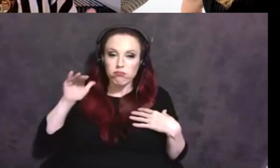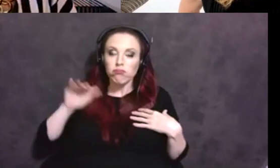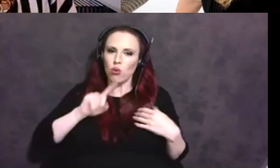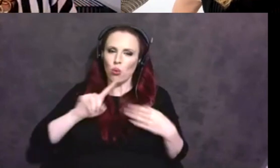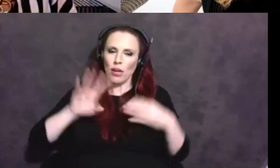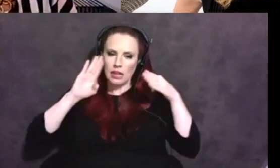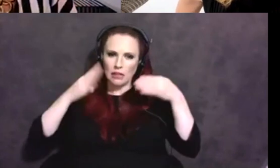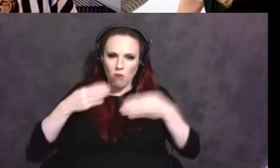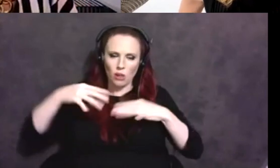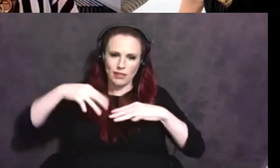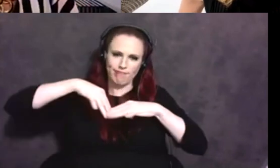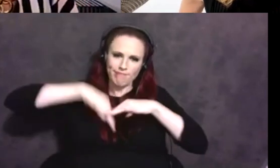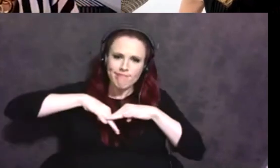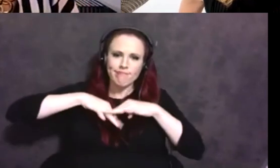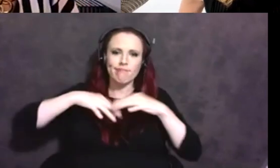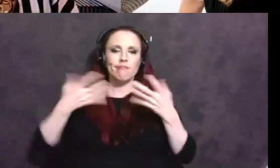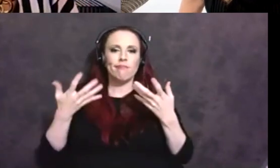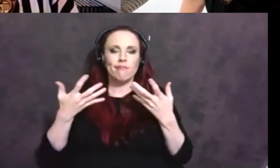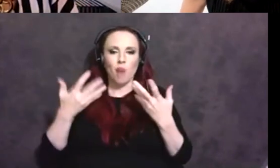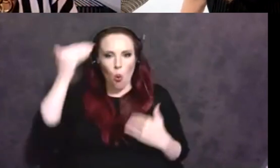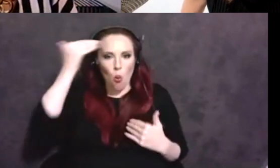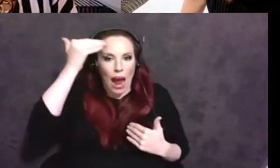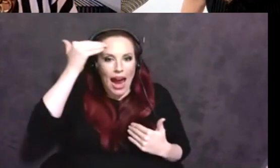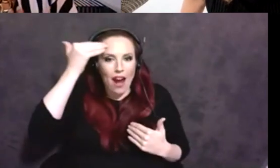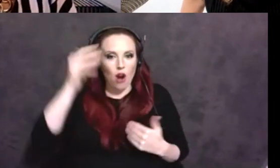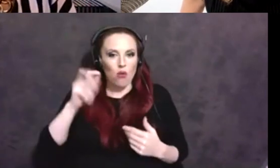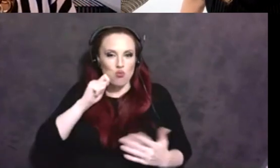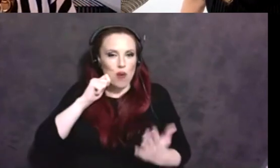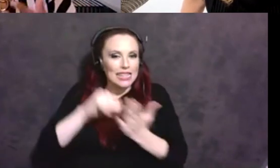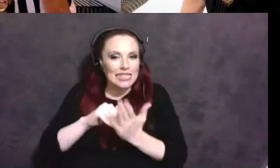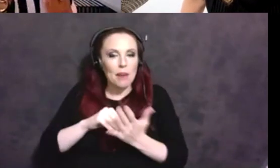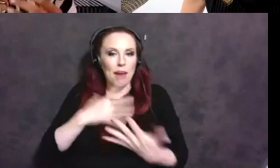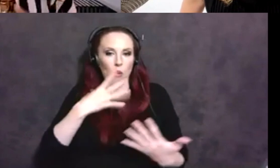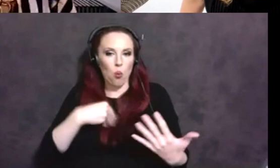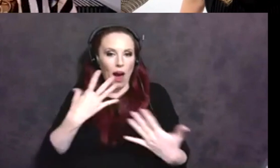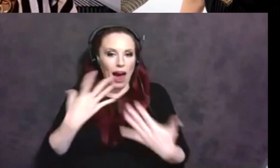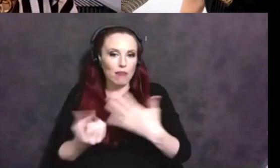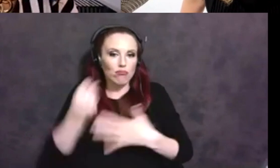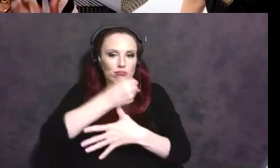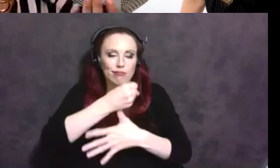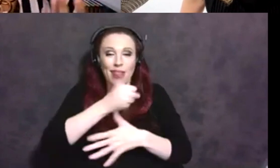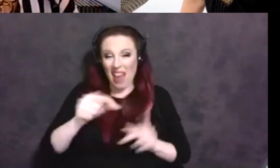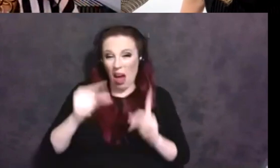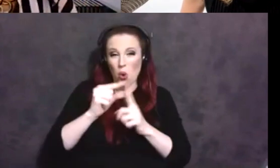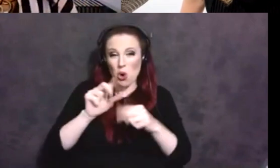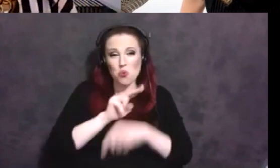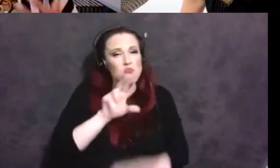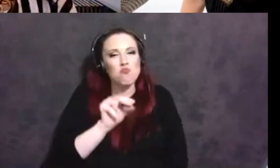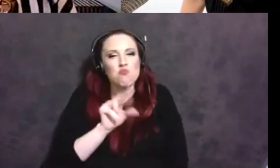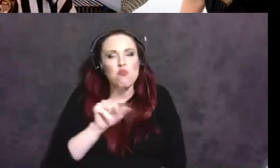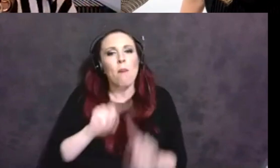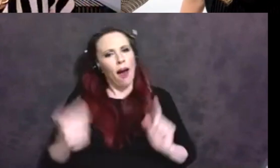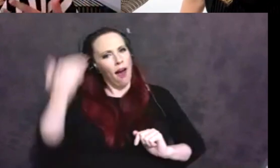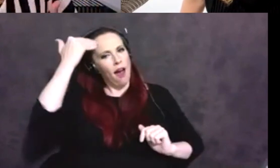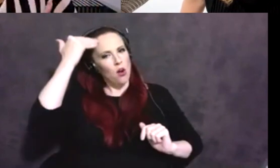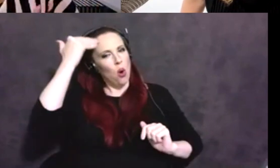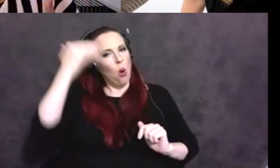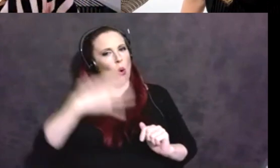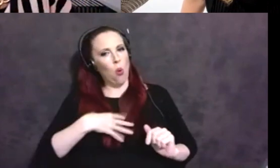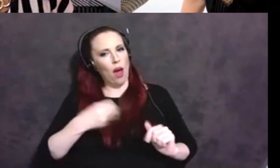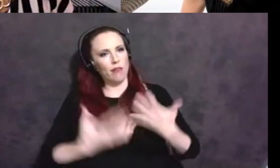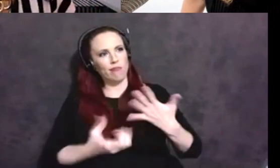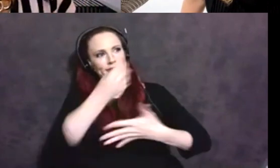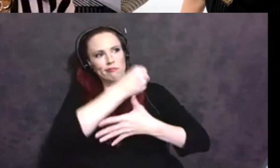to delhi, India. Growing up, I had an upbringing that was really centered and entrenched in